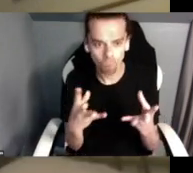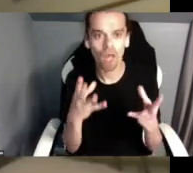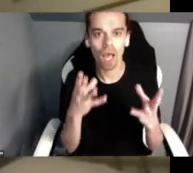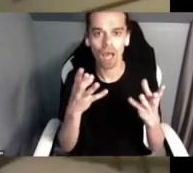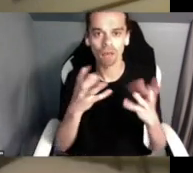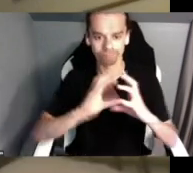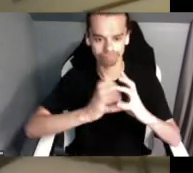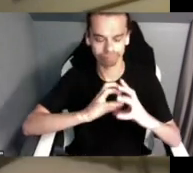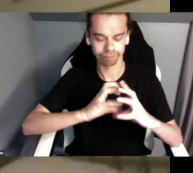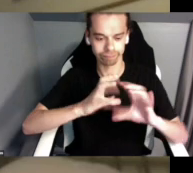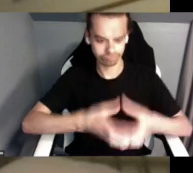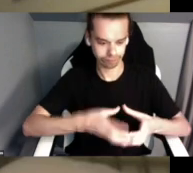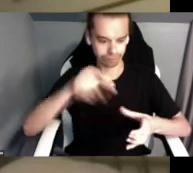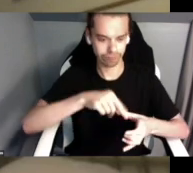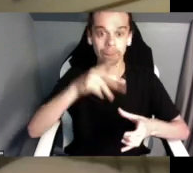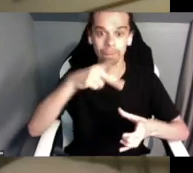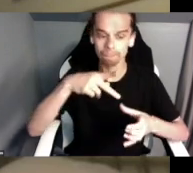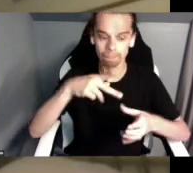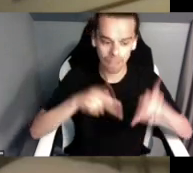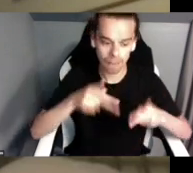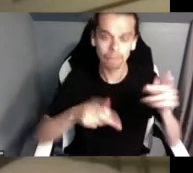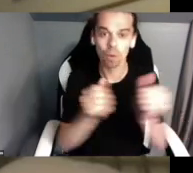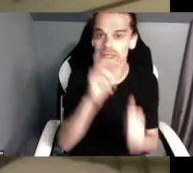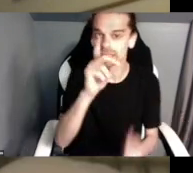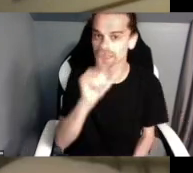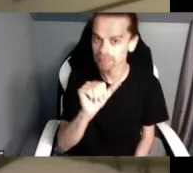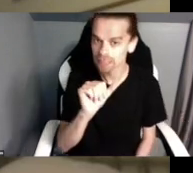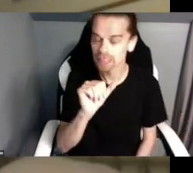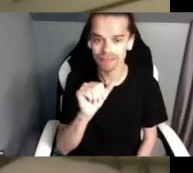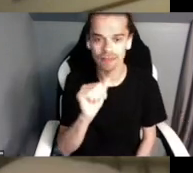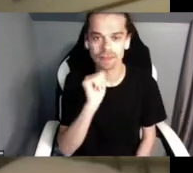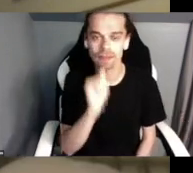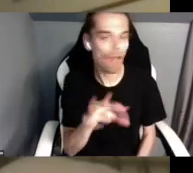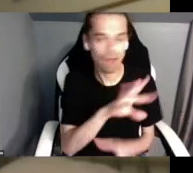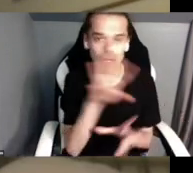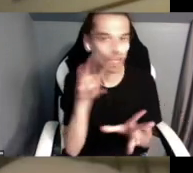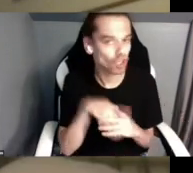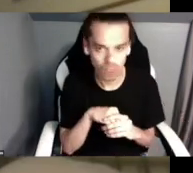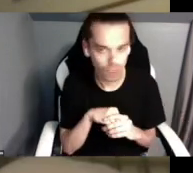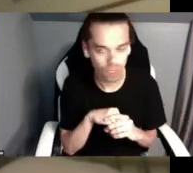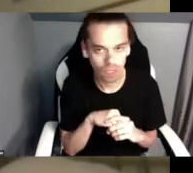disabilities were not included in that movement.